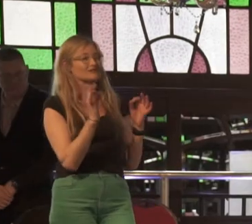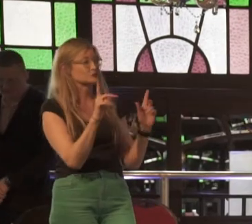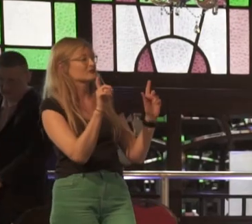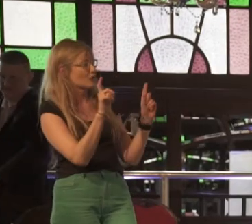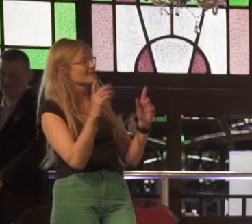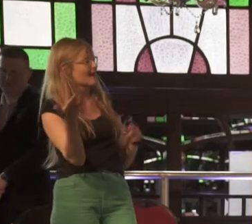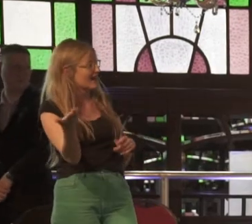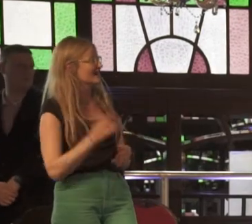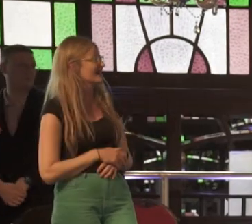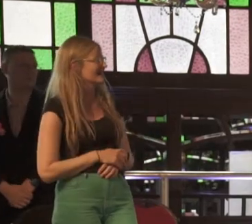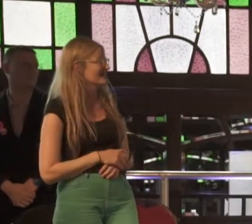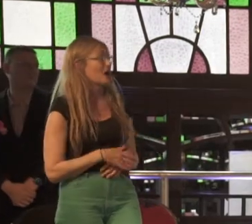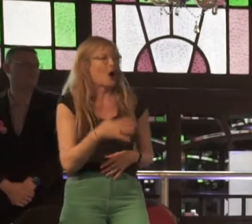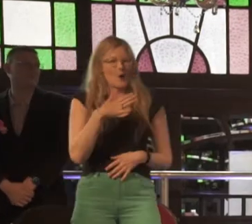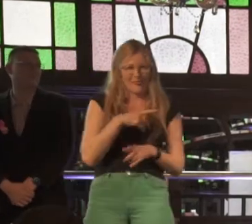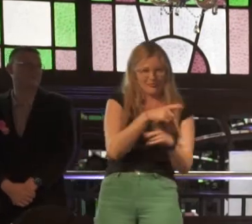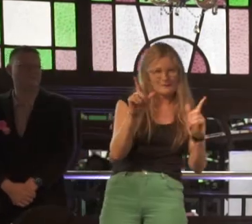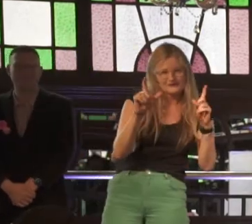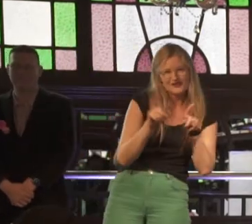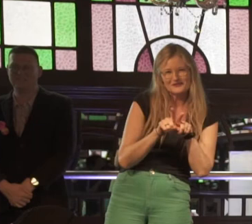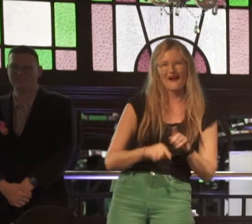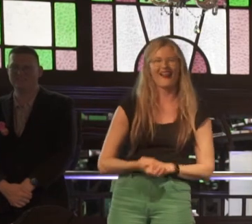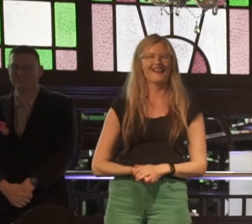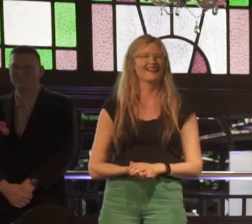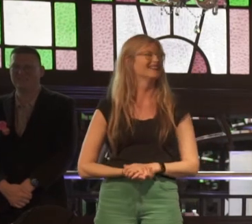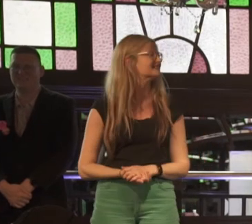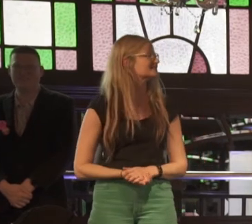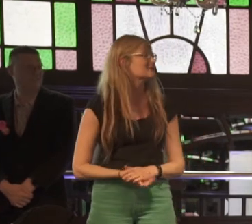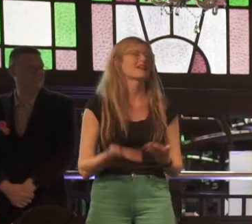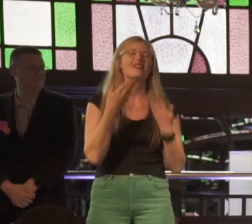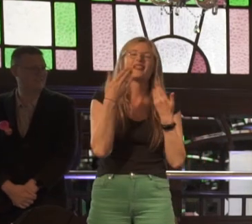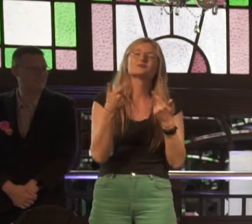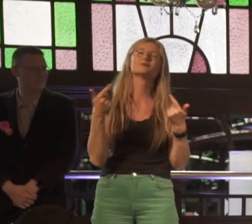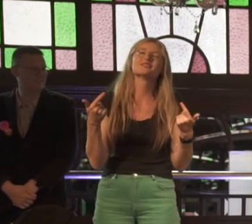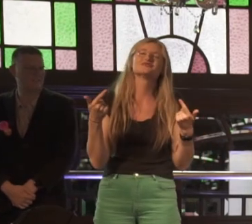Oh, wow! But I want all of these guys to do it. Thank you so much.